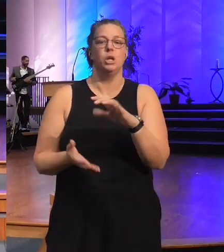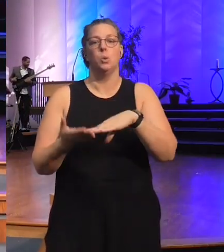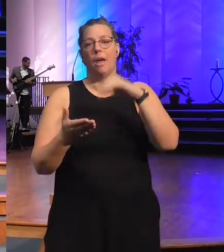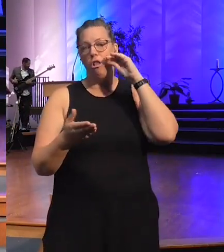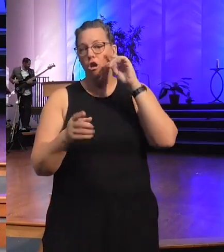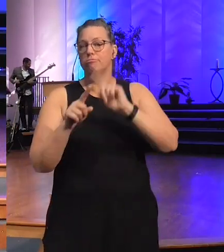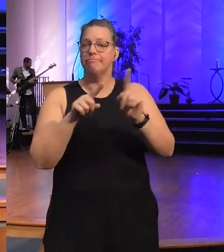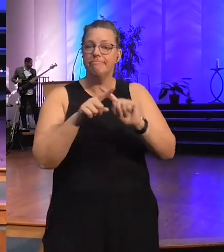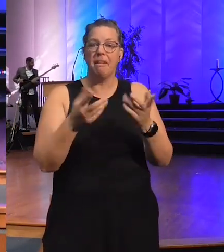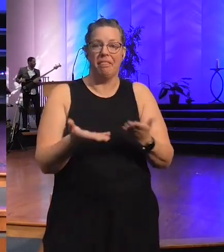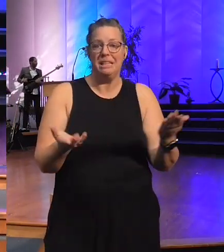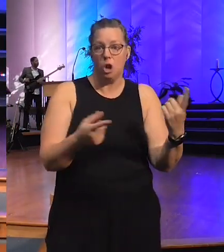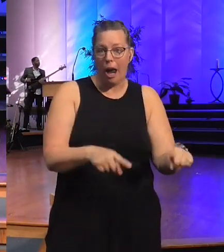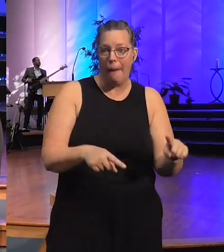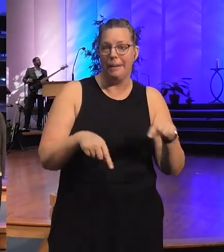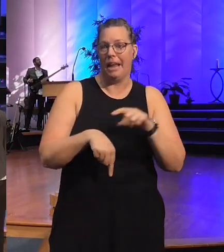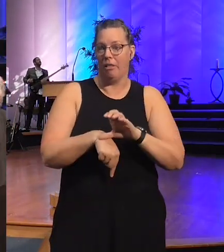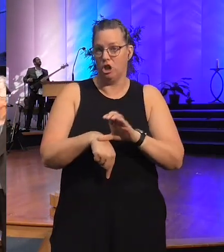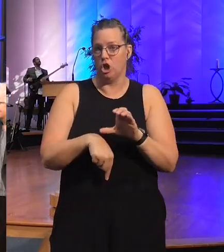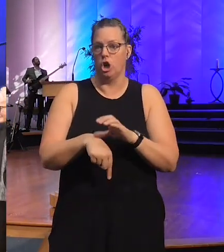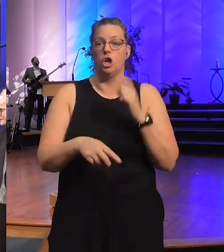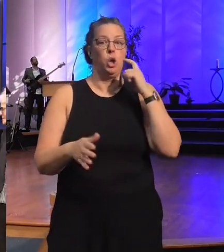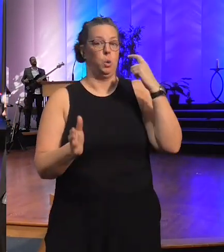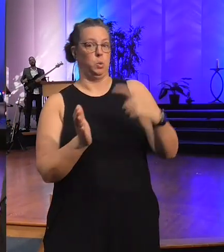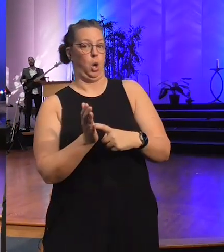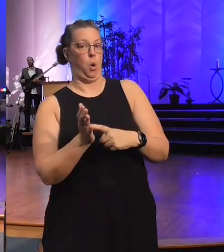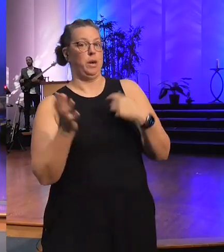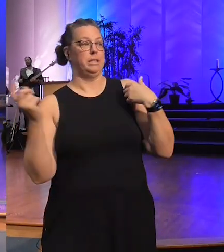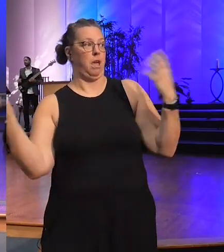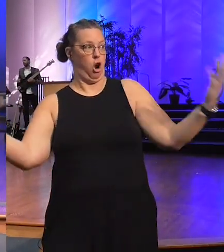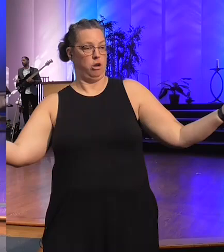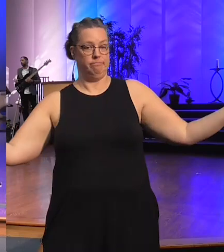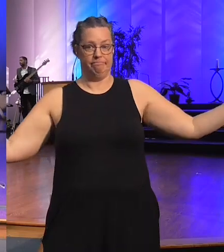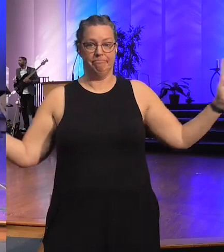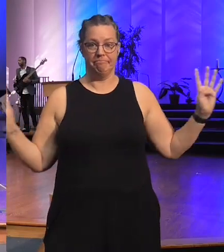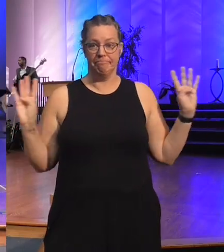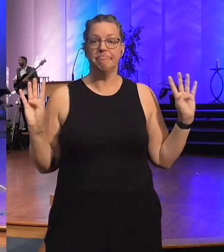are going on here and you'll notice that our amazing practitioner prayer partners are down